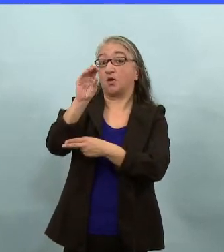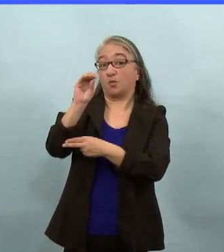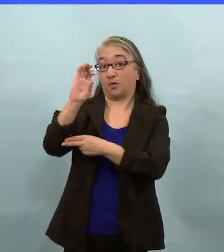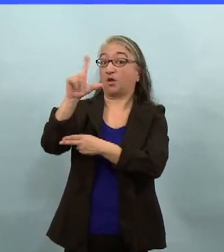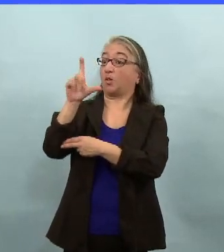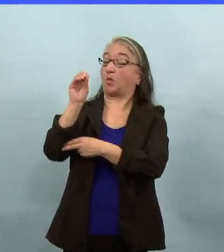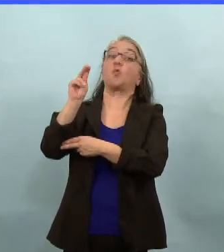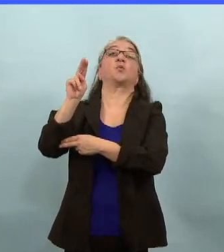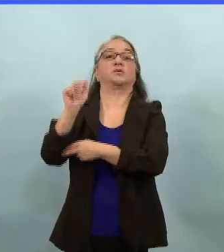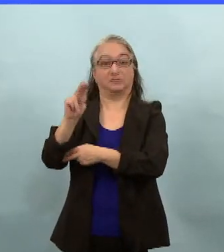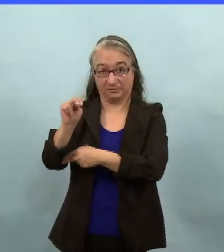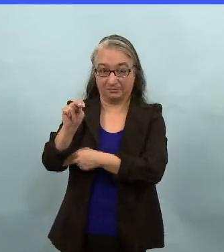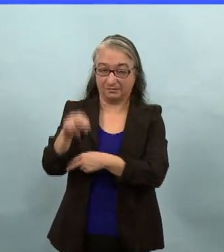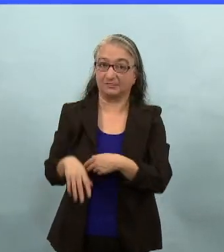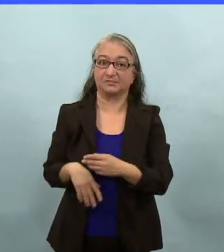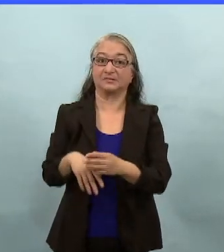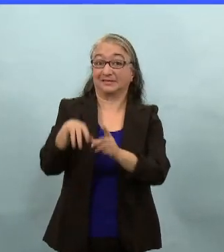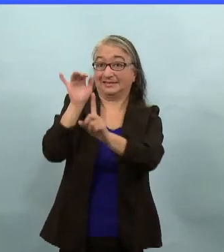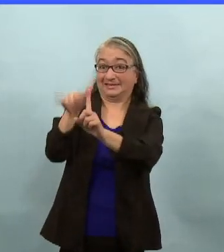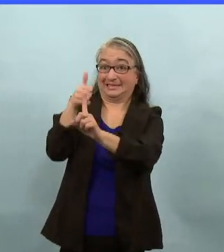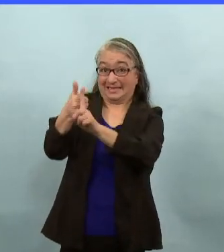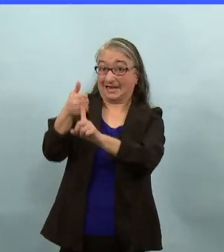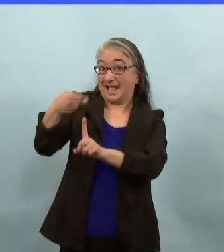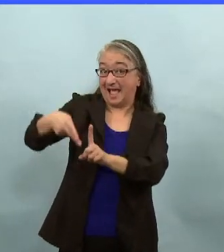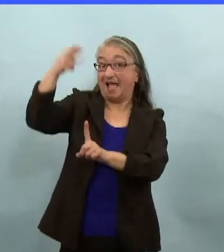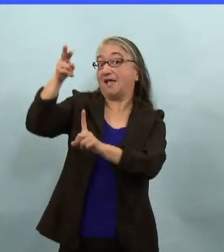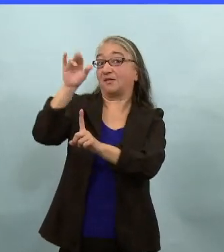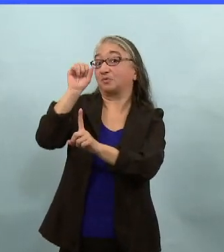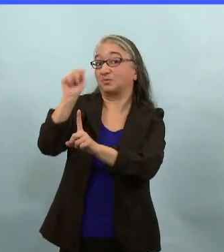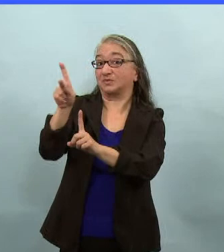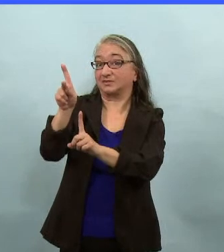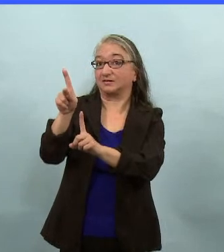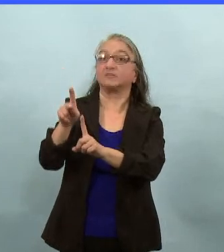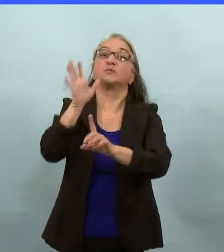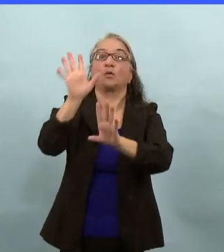so those changes have already occurred and we're going to continue to look and fine tune those